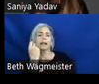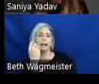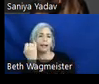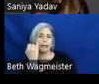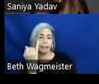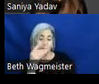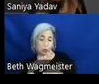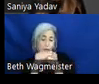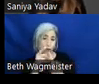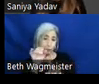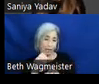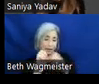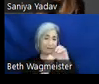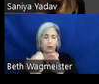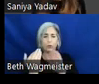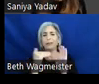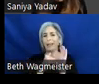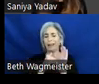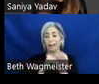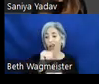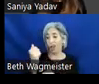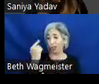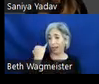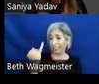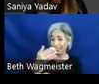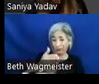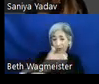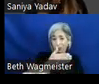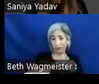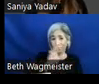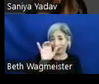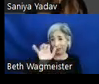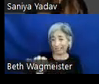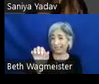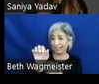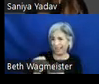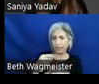it, evaluate against other ideas and improve on it. As a product designer, I do believe